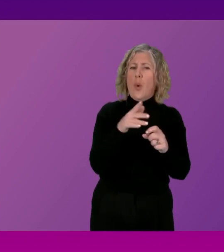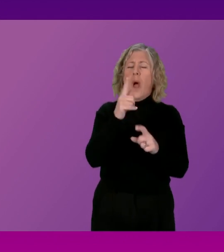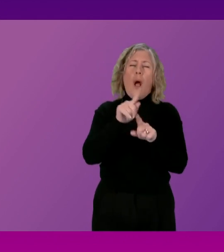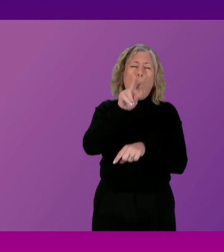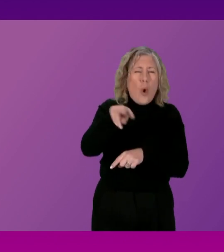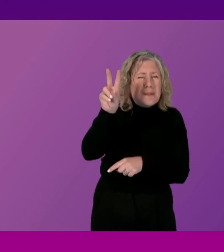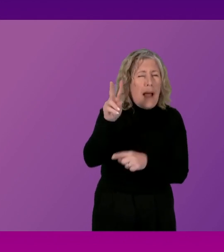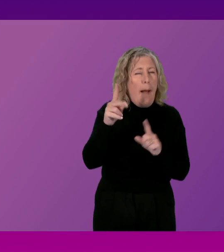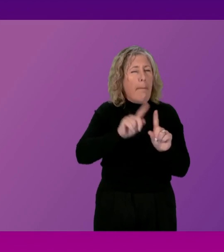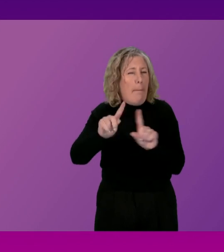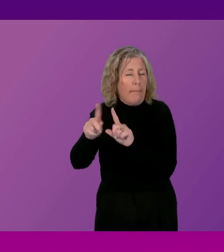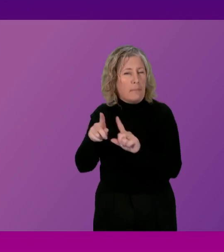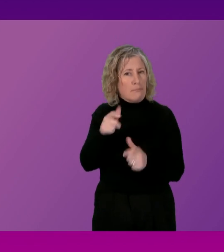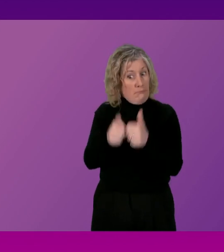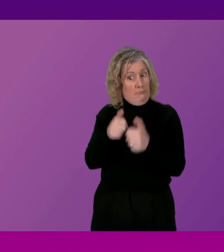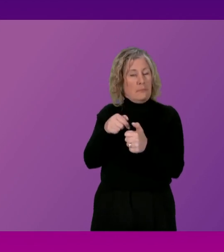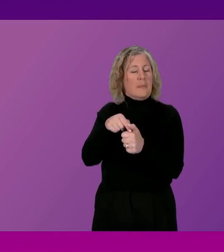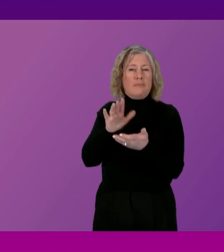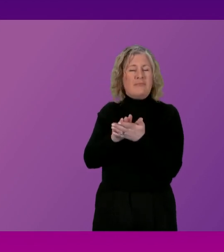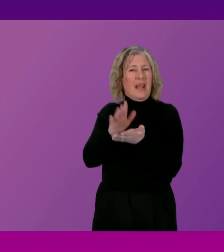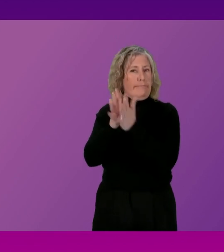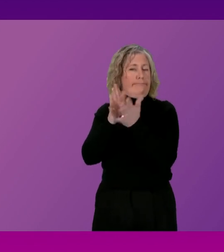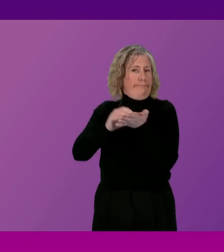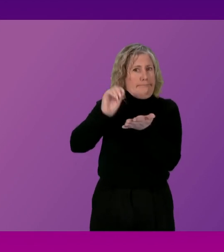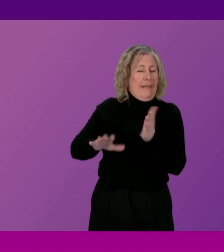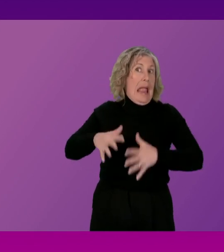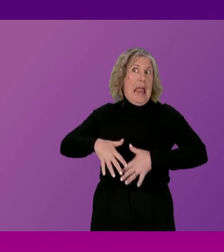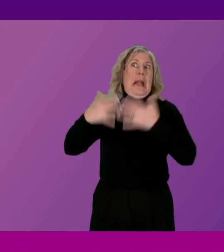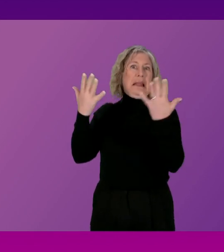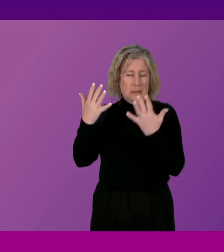What is key is that, when we got the advisory notices, particularly from the Scottish inquiry